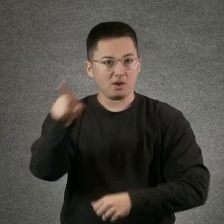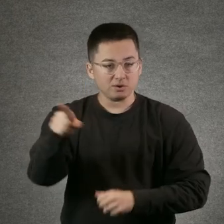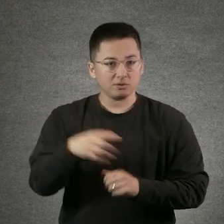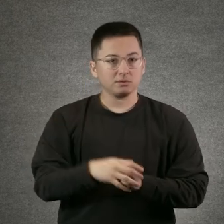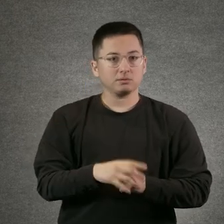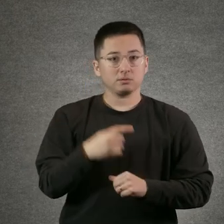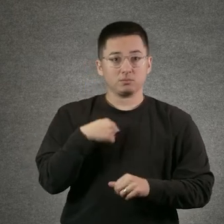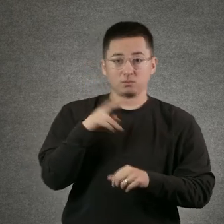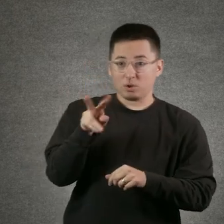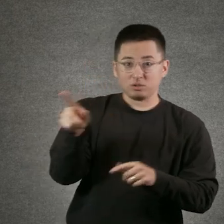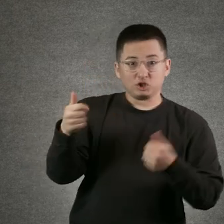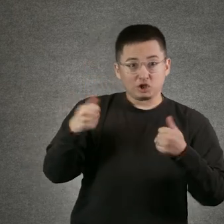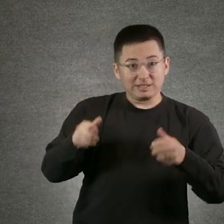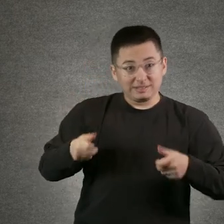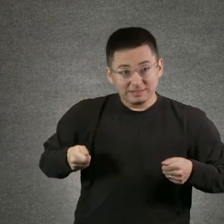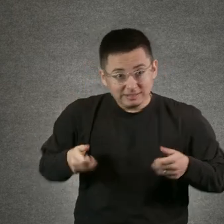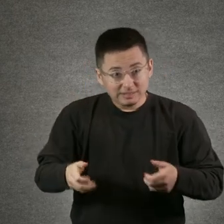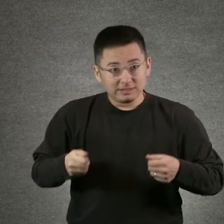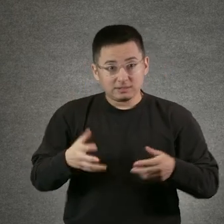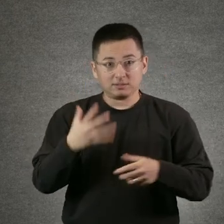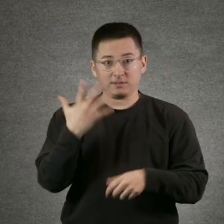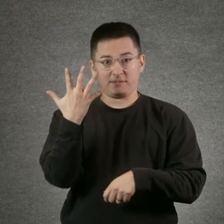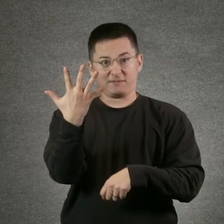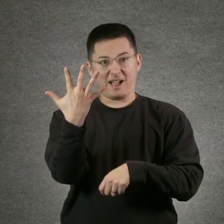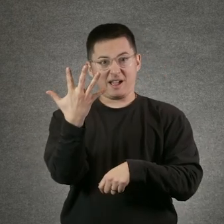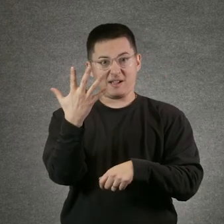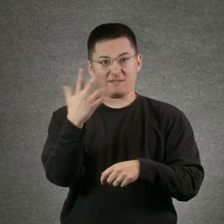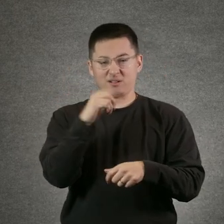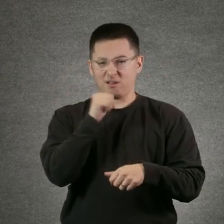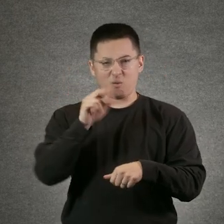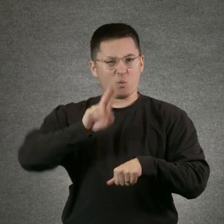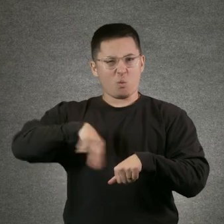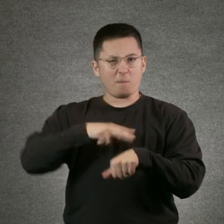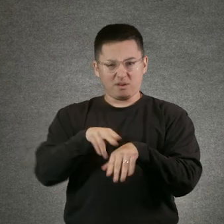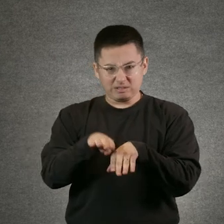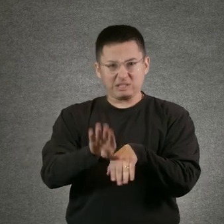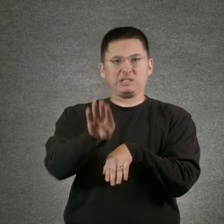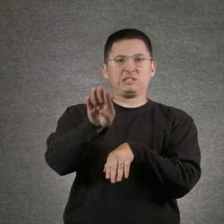Watching him literally wheel his wheelchair